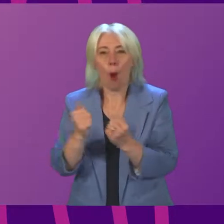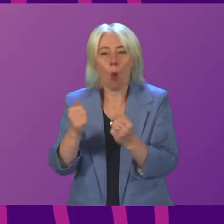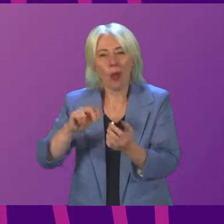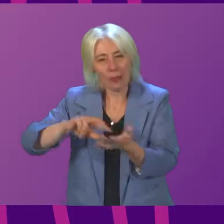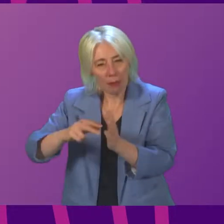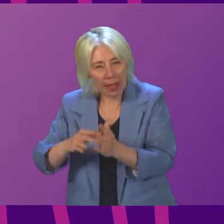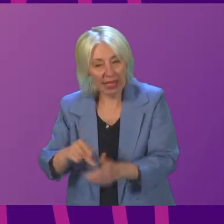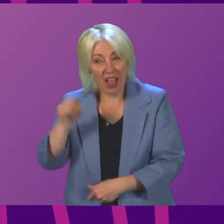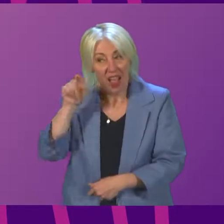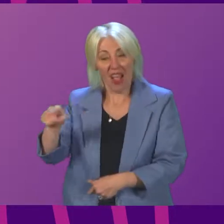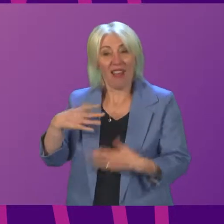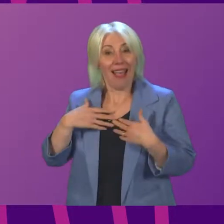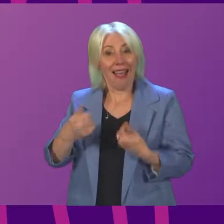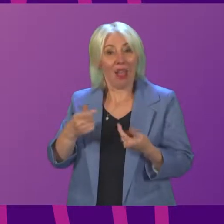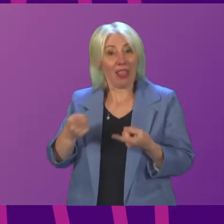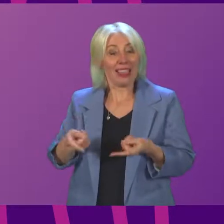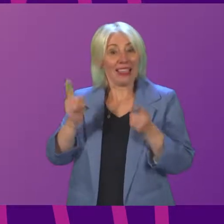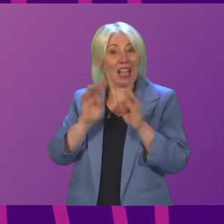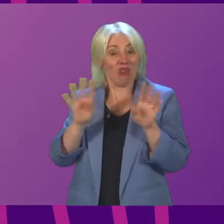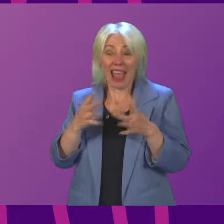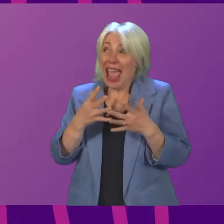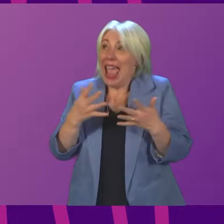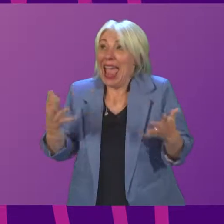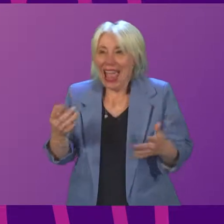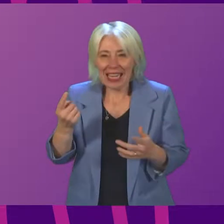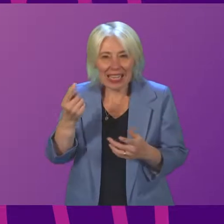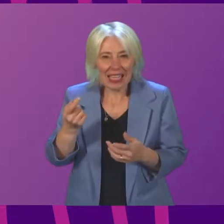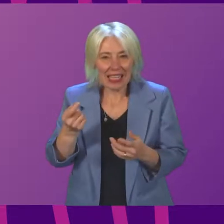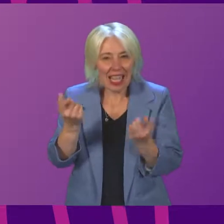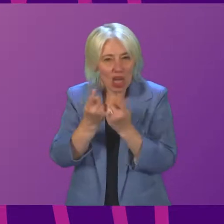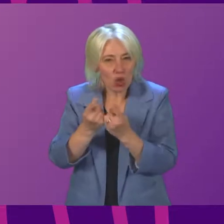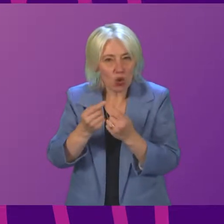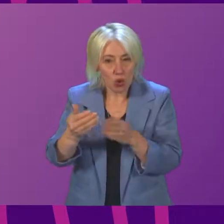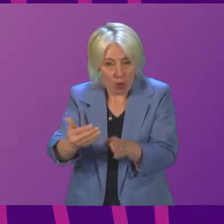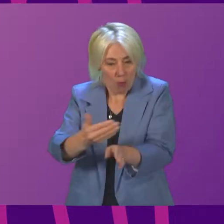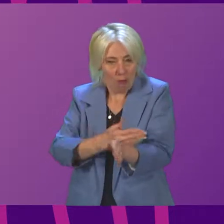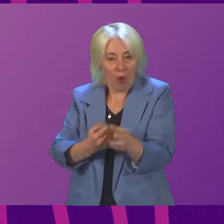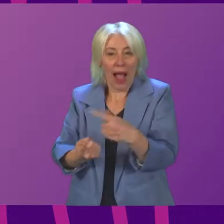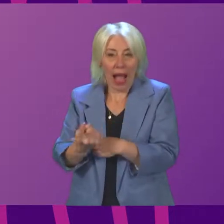secretary anticipated any issue ahead of time, Scotland’s NHS would not be